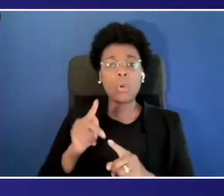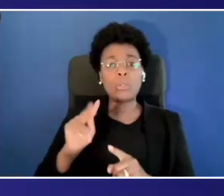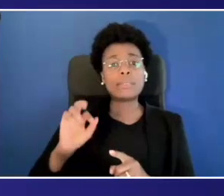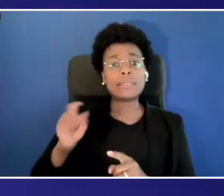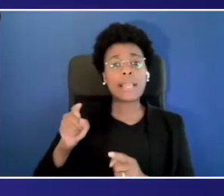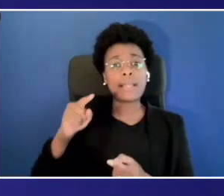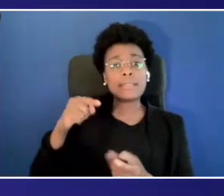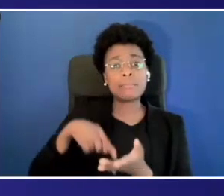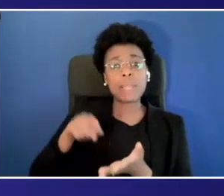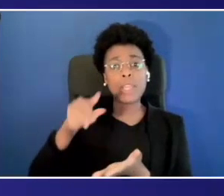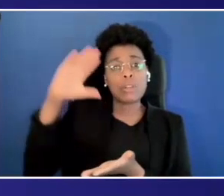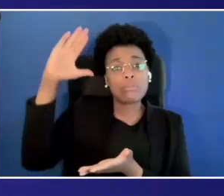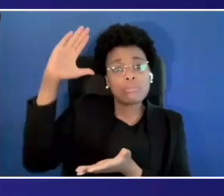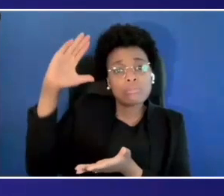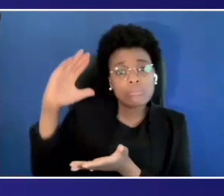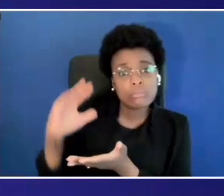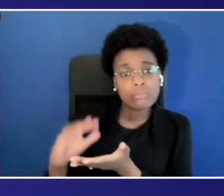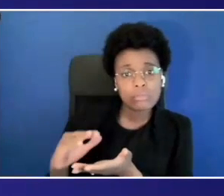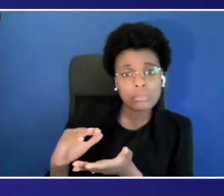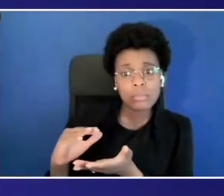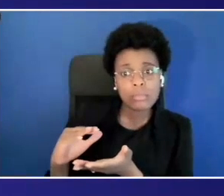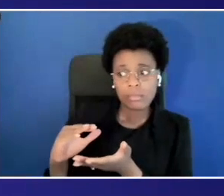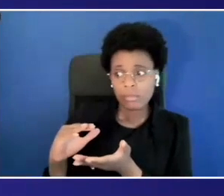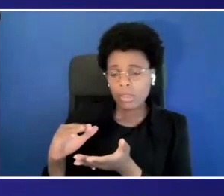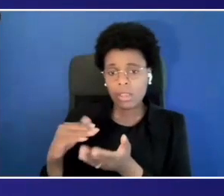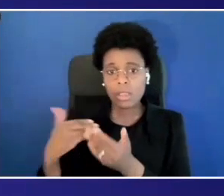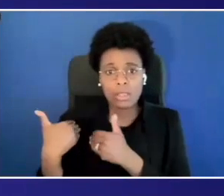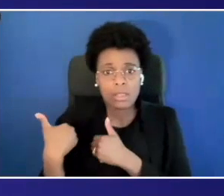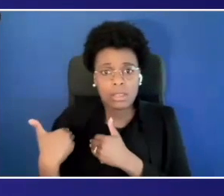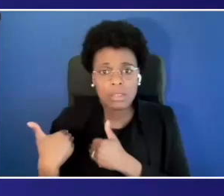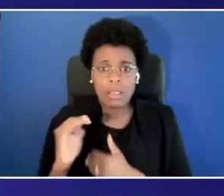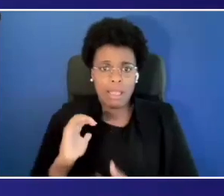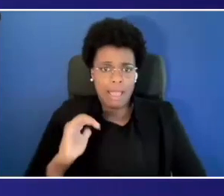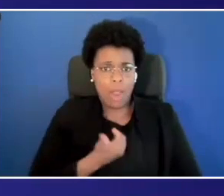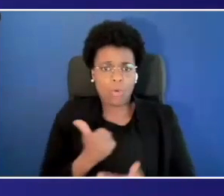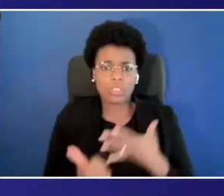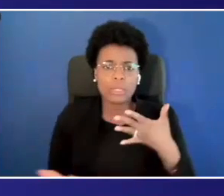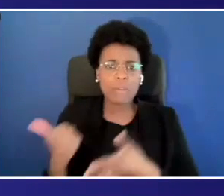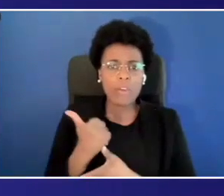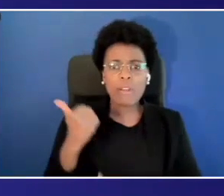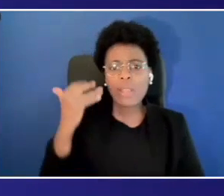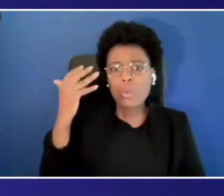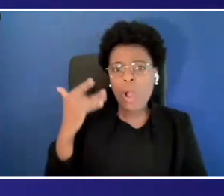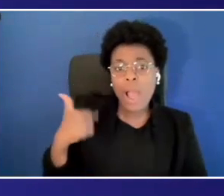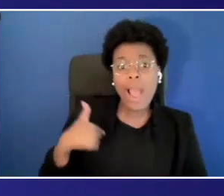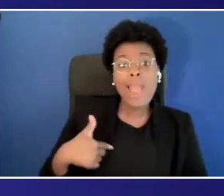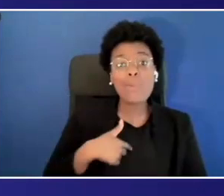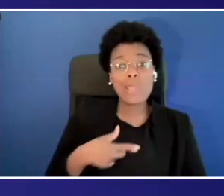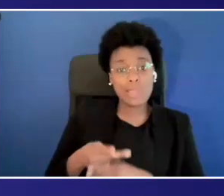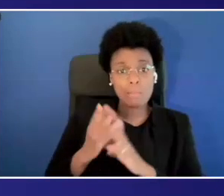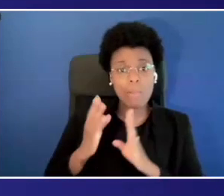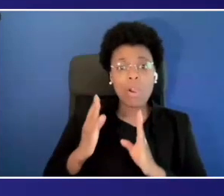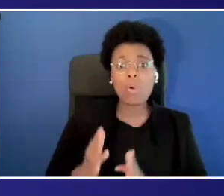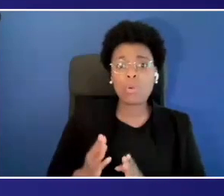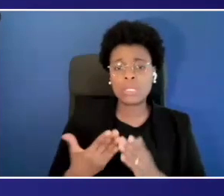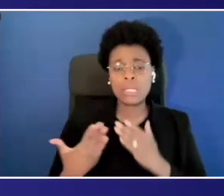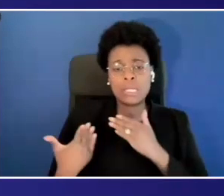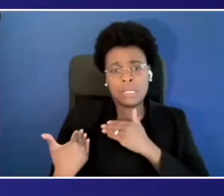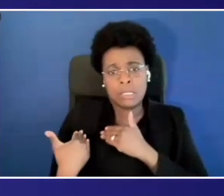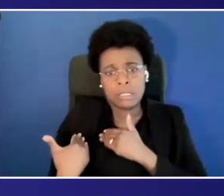Should be the priority. Since like I demonstrated. We the borrowers are the ones shouldering the burden of repayment.